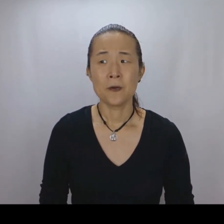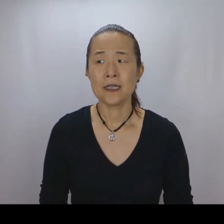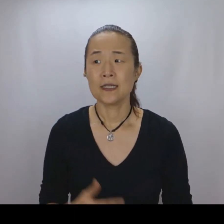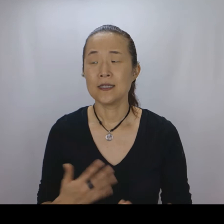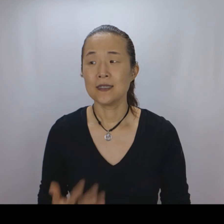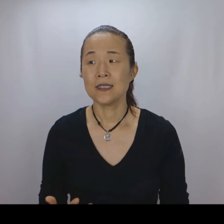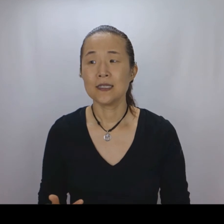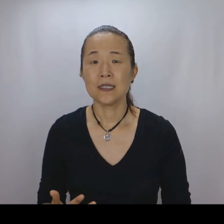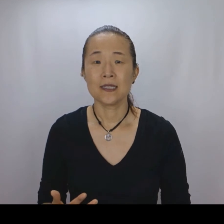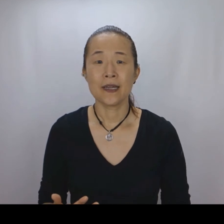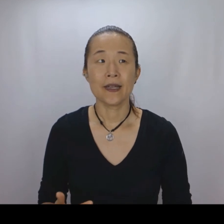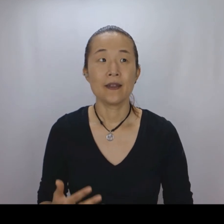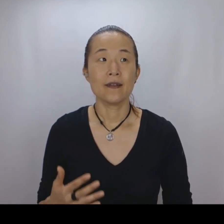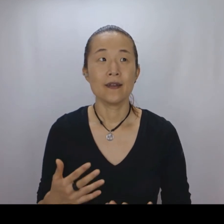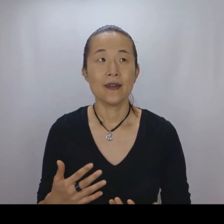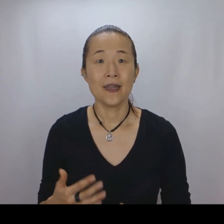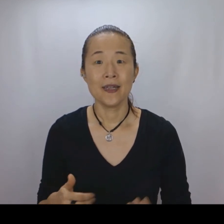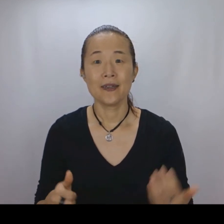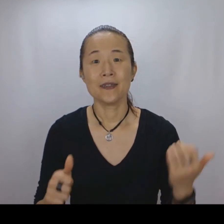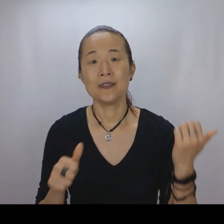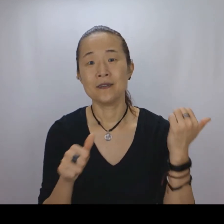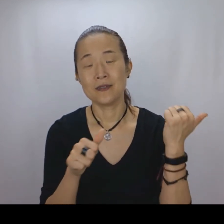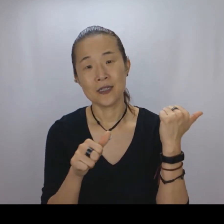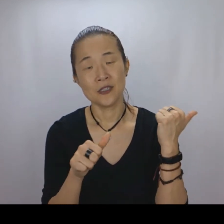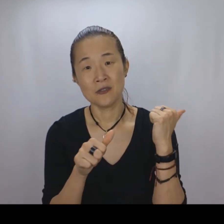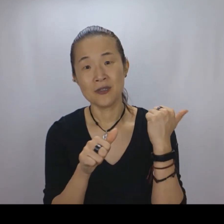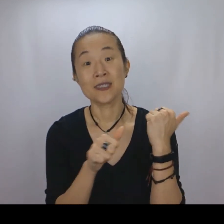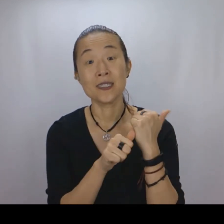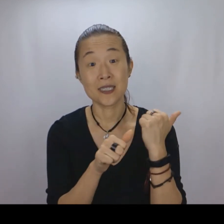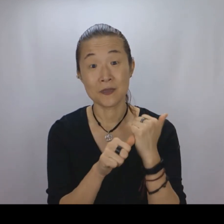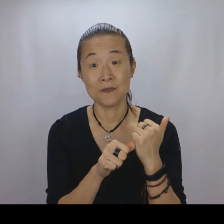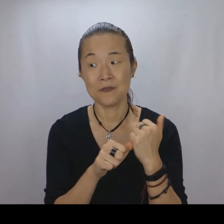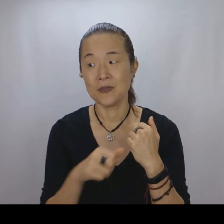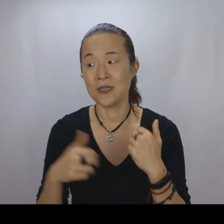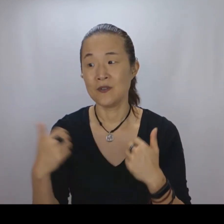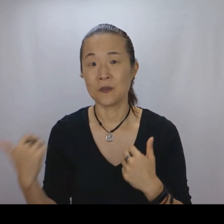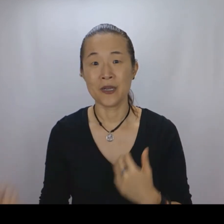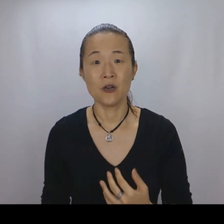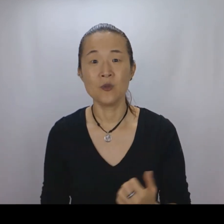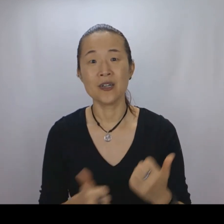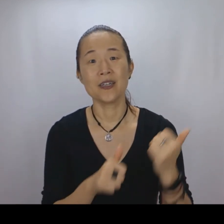Whereas assist is like, "Hey can you can you assist me with my homework?"